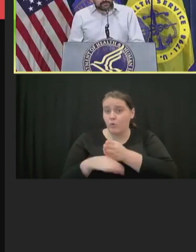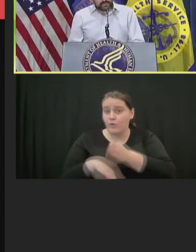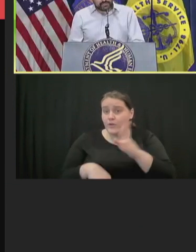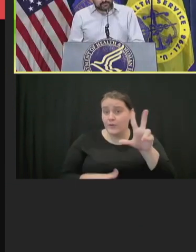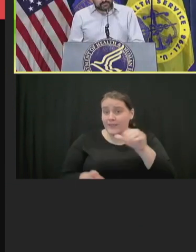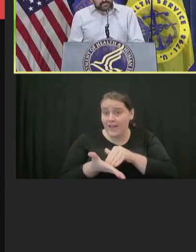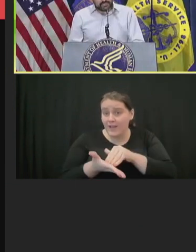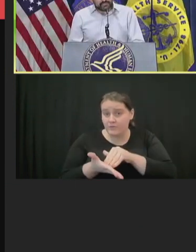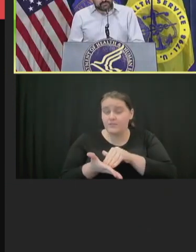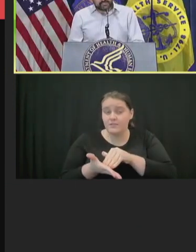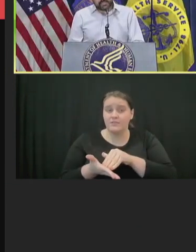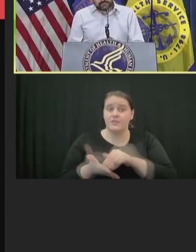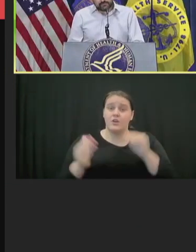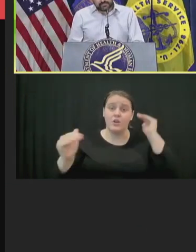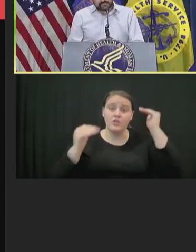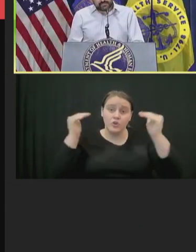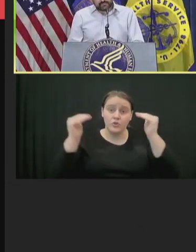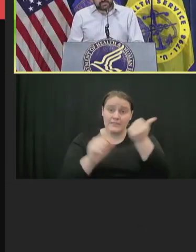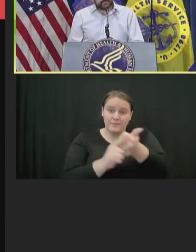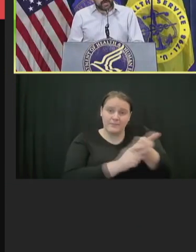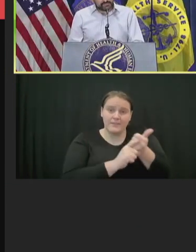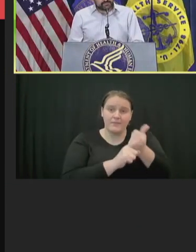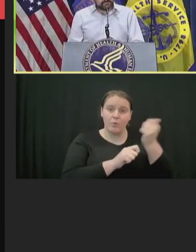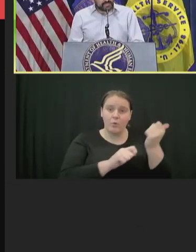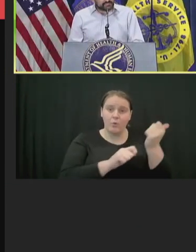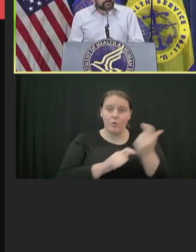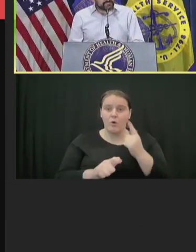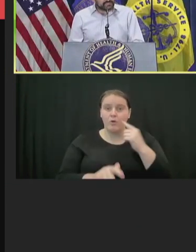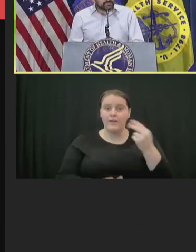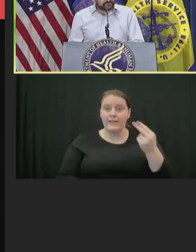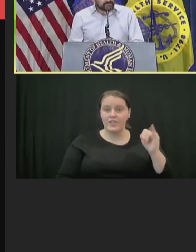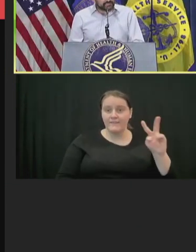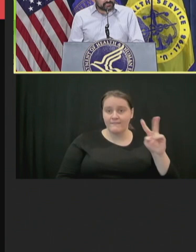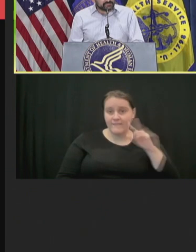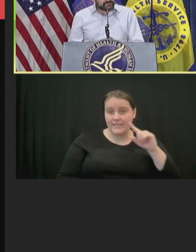HIV-negative, and they entered the study with a positive test for TB infection. So, they were